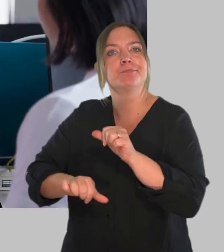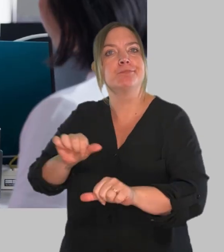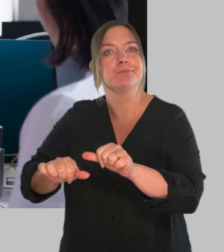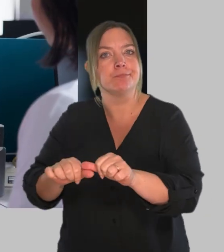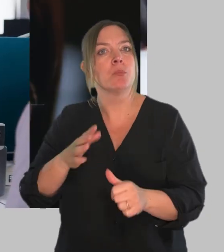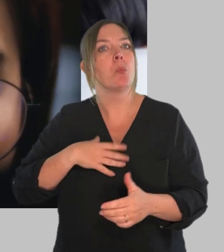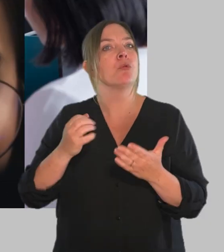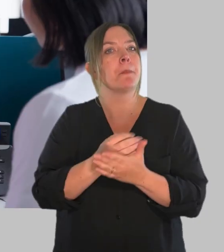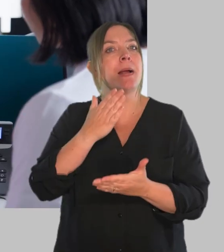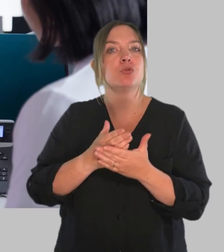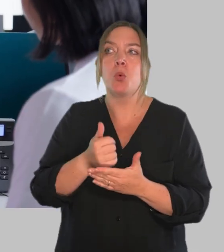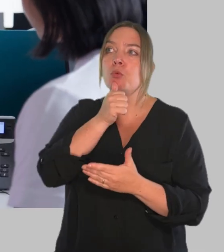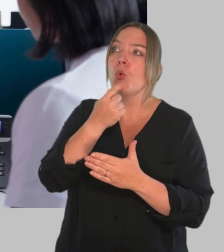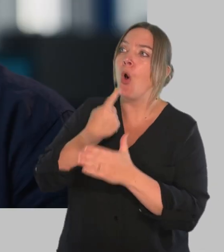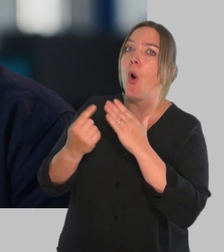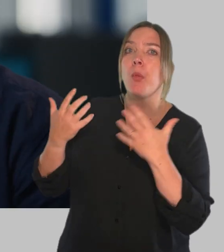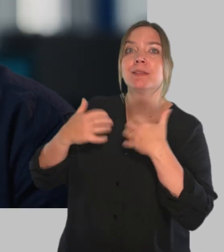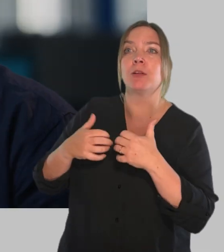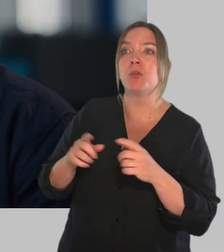just for the sake of it, but because actually they're going to really help.